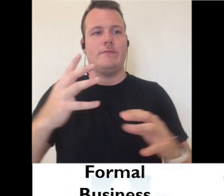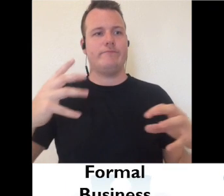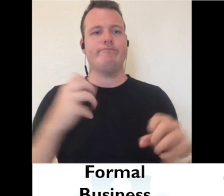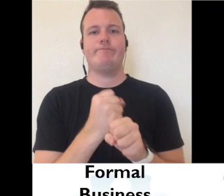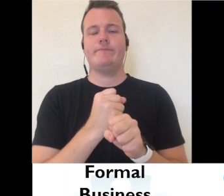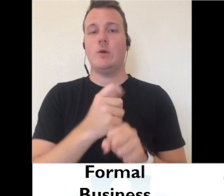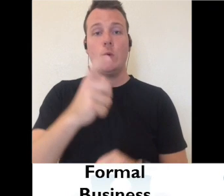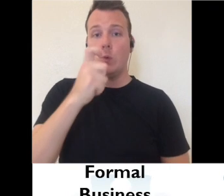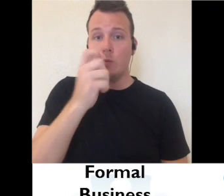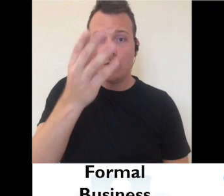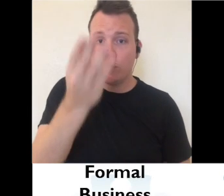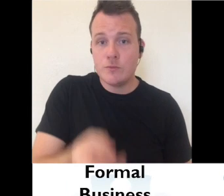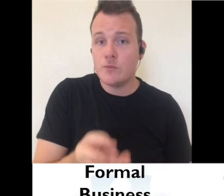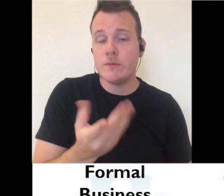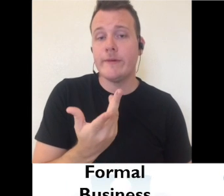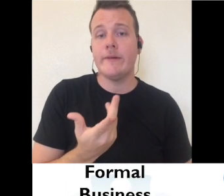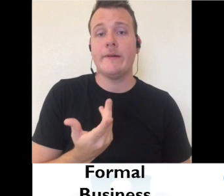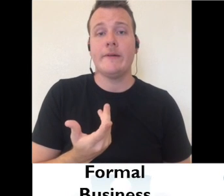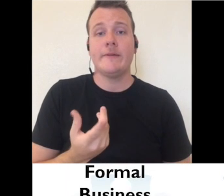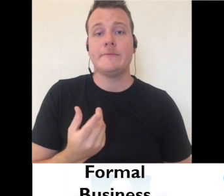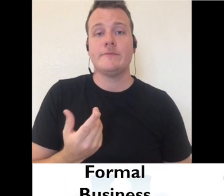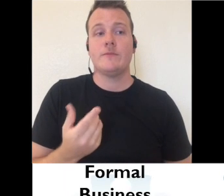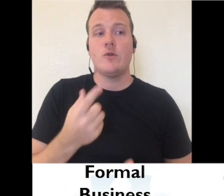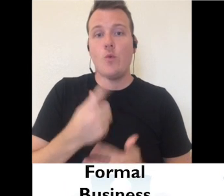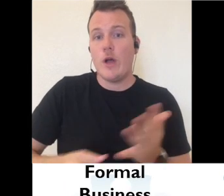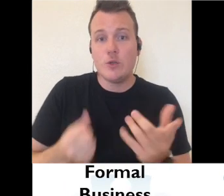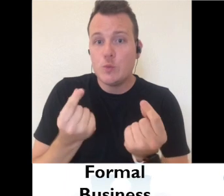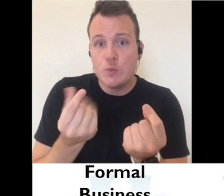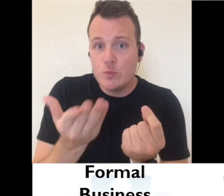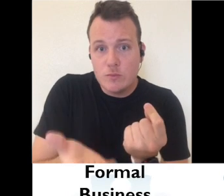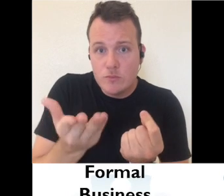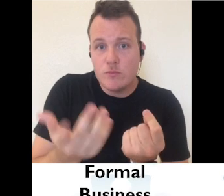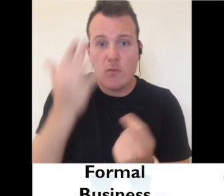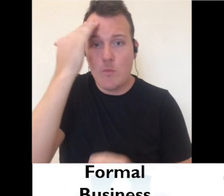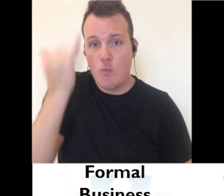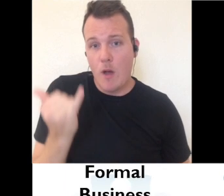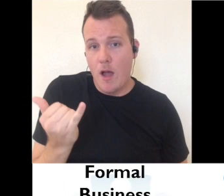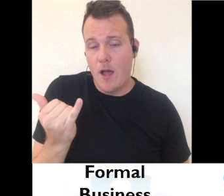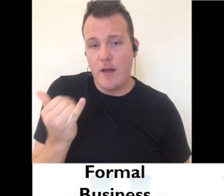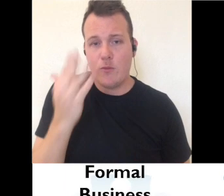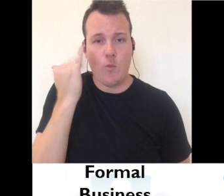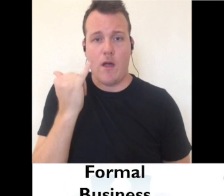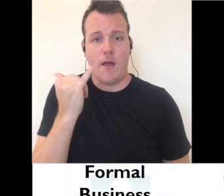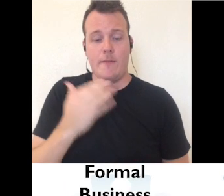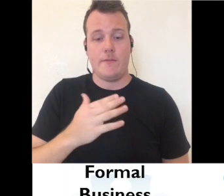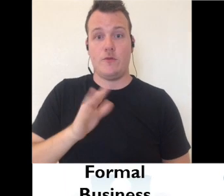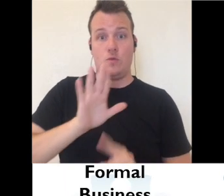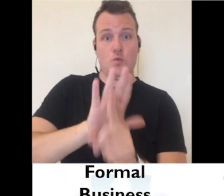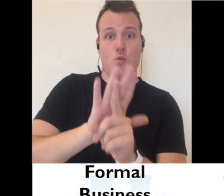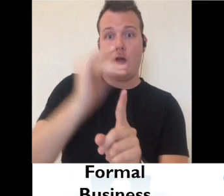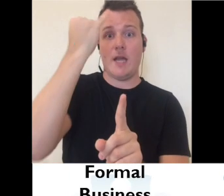idea is so cool that it- that it's going to set the world on fire. And usually